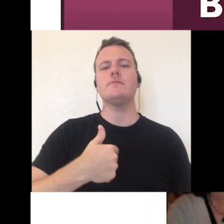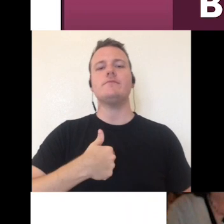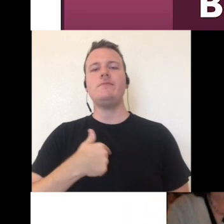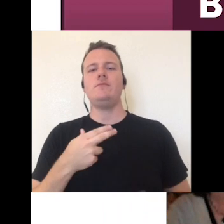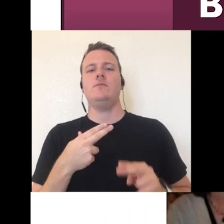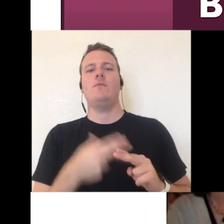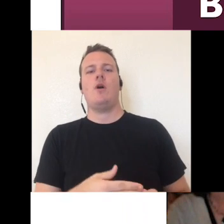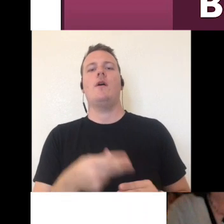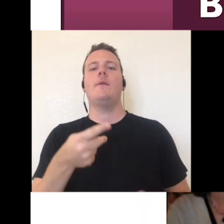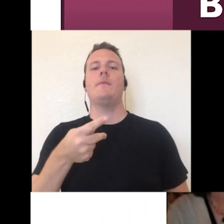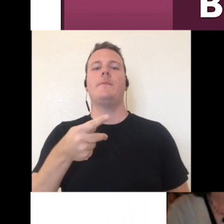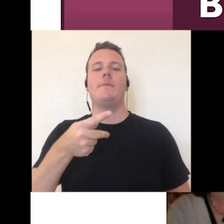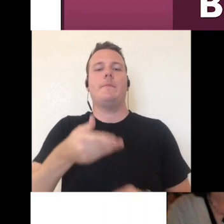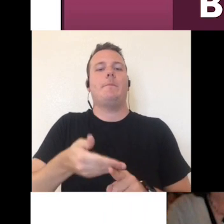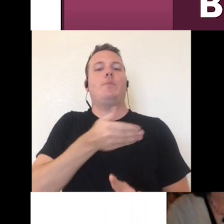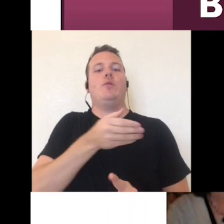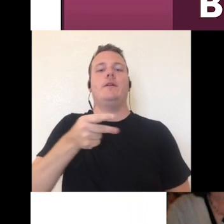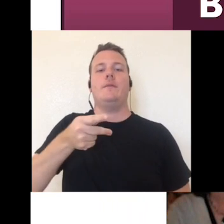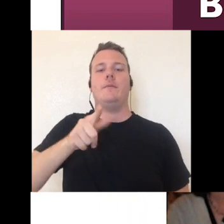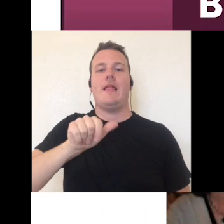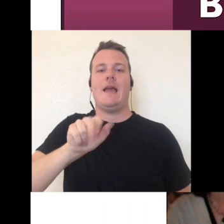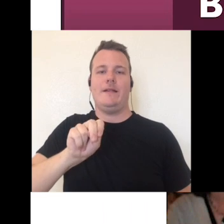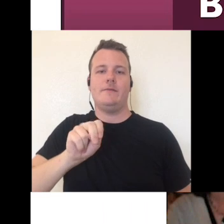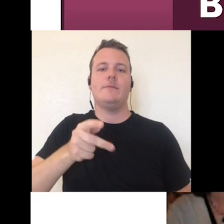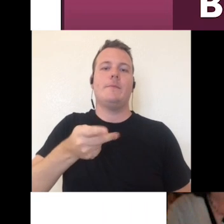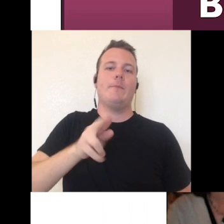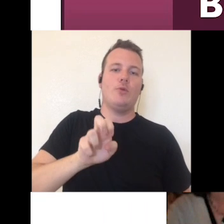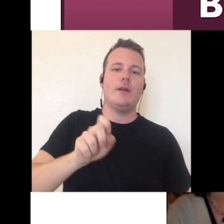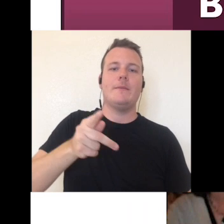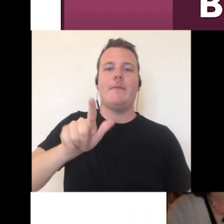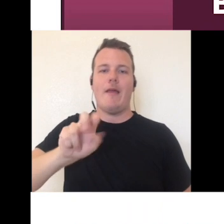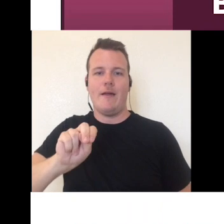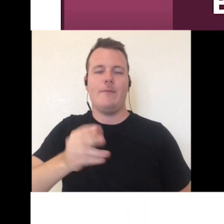call it the pitch, and I've always called it a pre-planning exercise. And this is